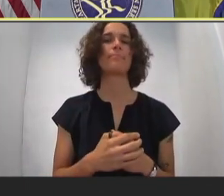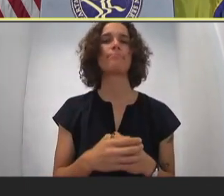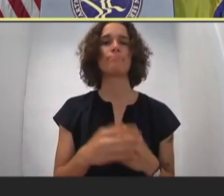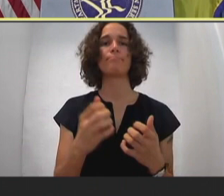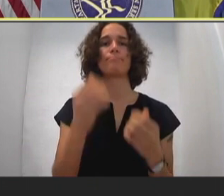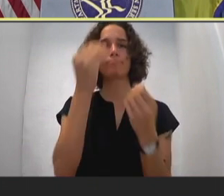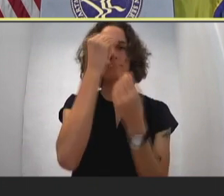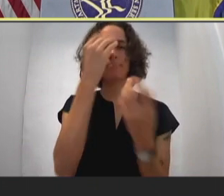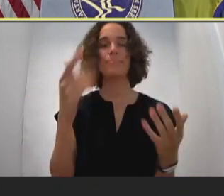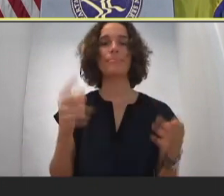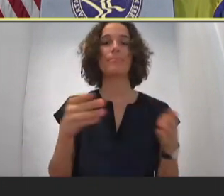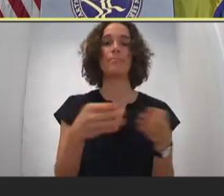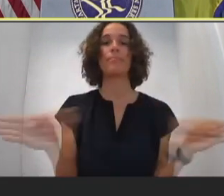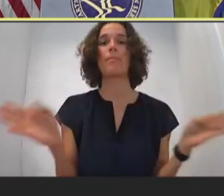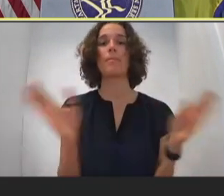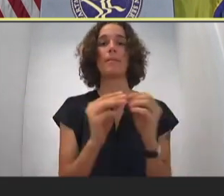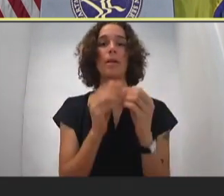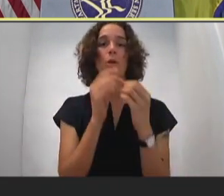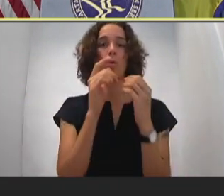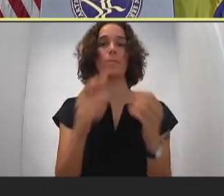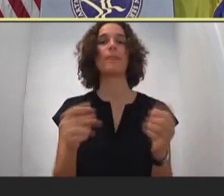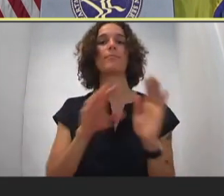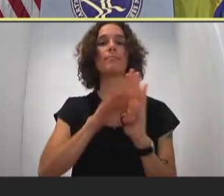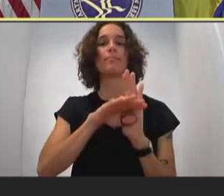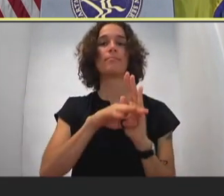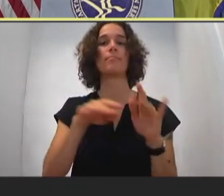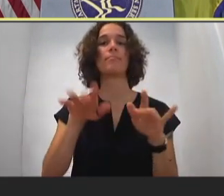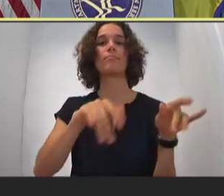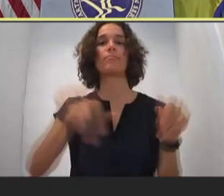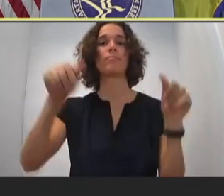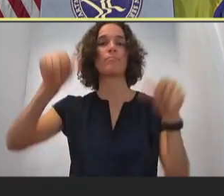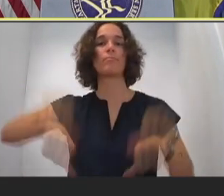and it's being webcasted on the HHS website. I want everyone to know that